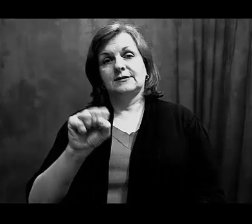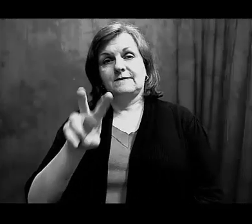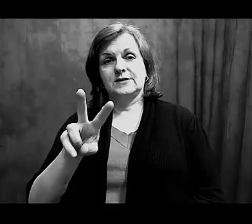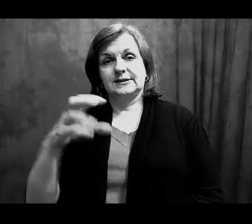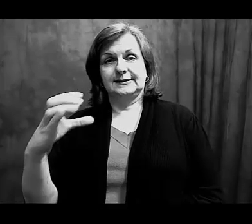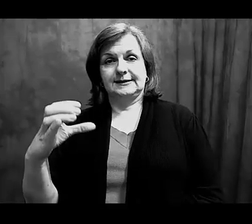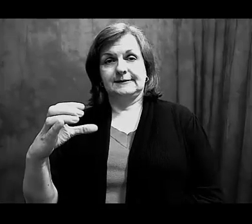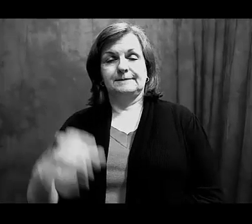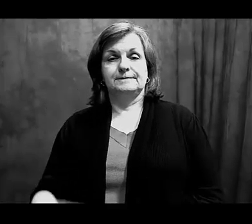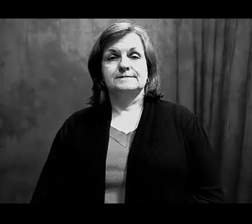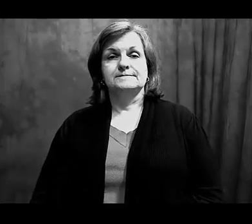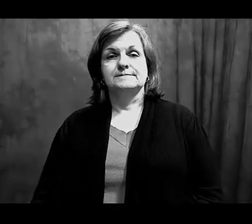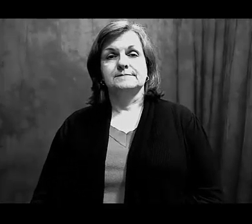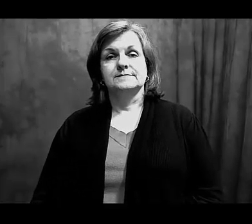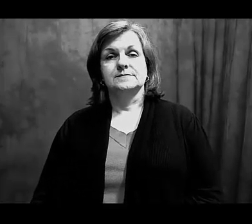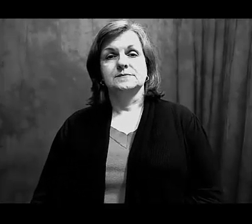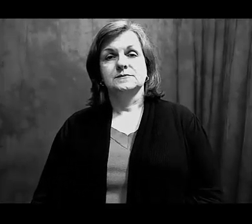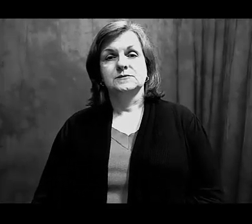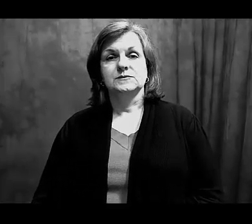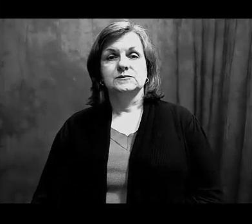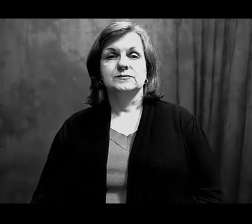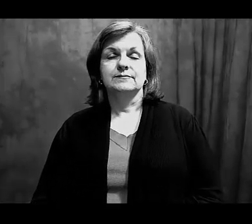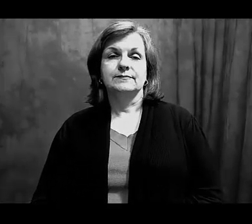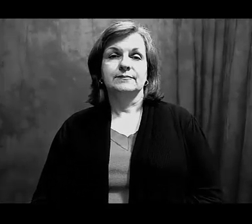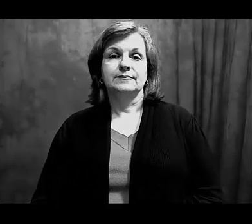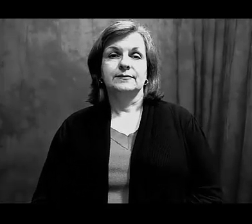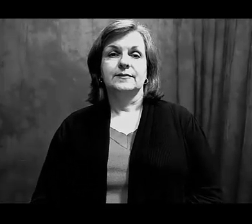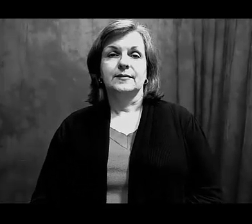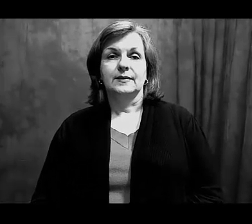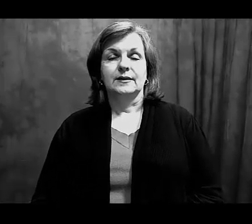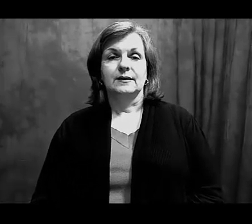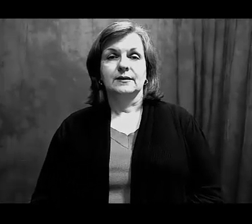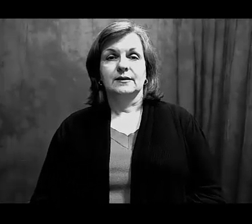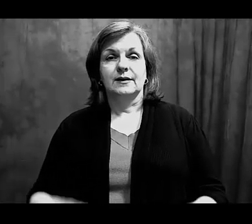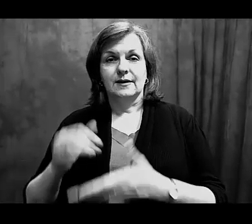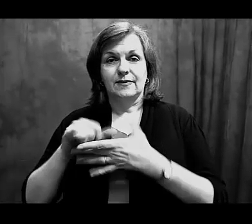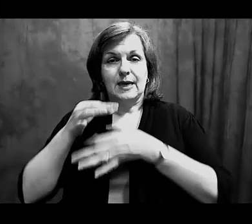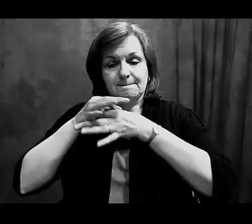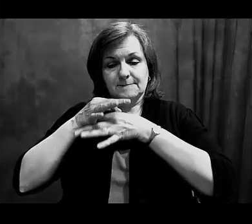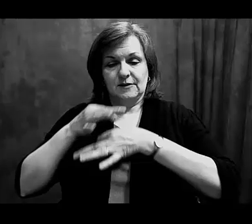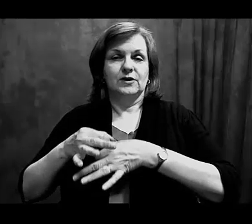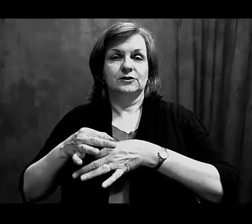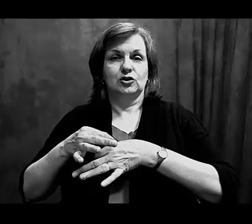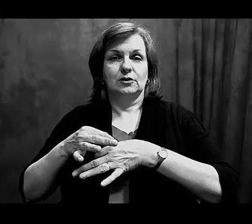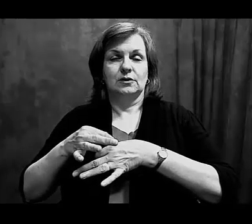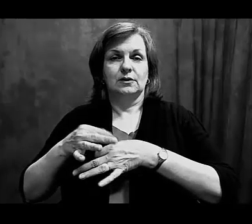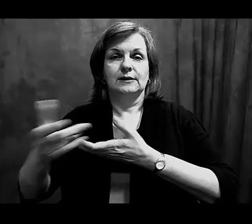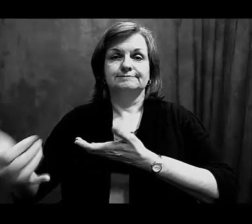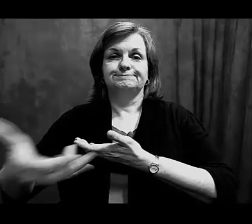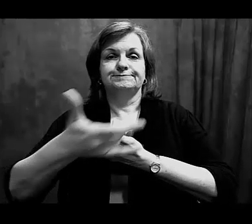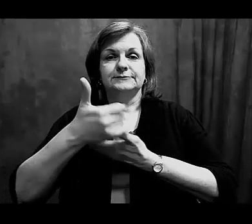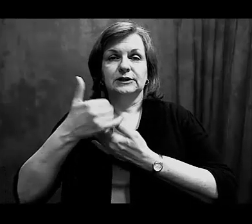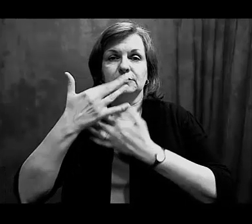vena cava we abbreviated SVC